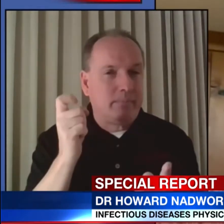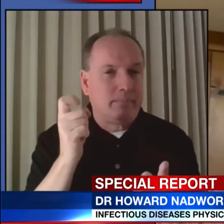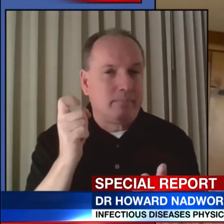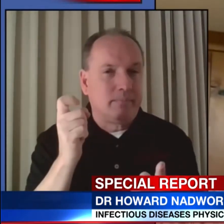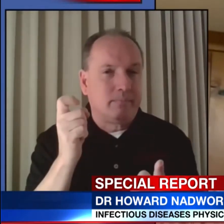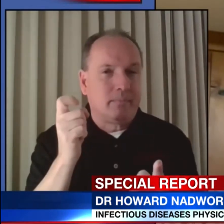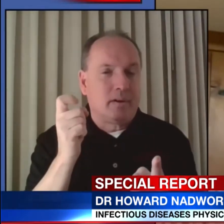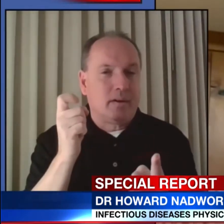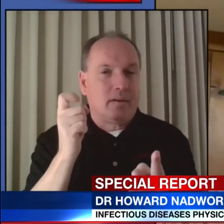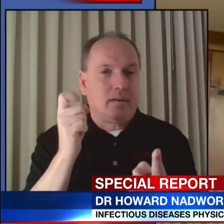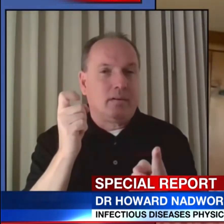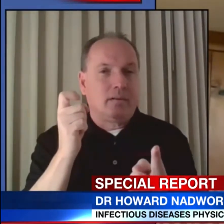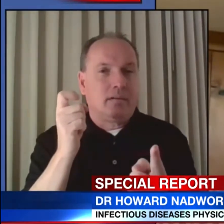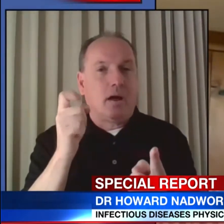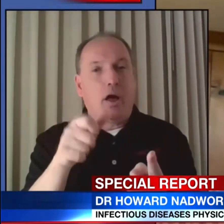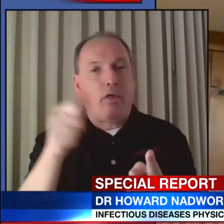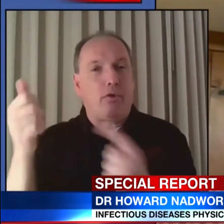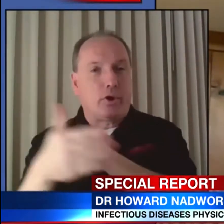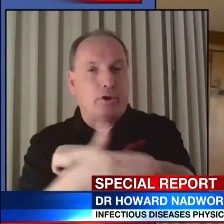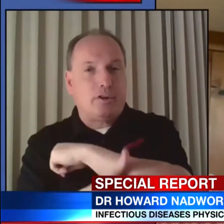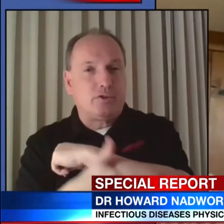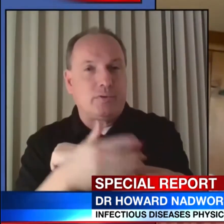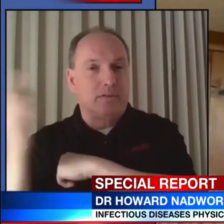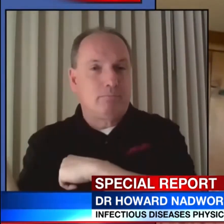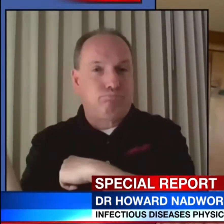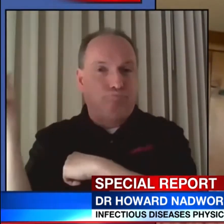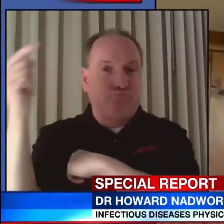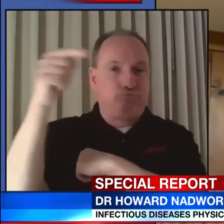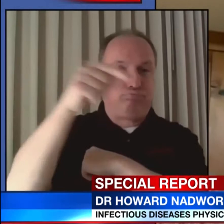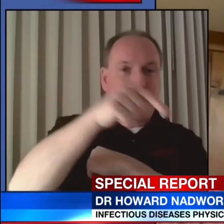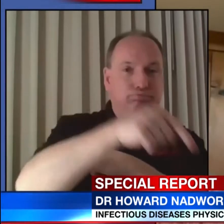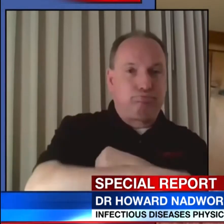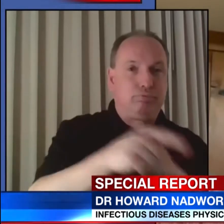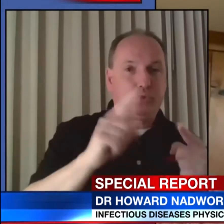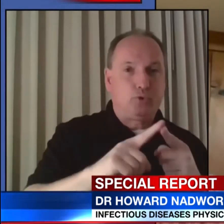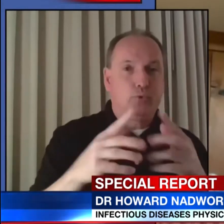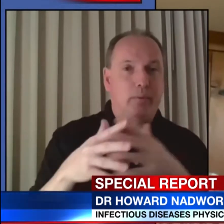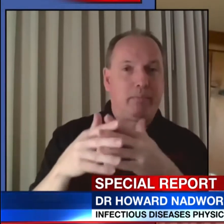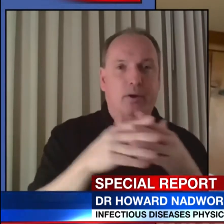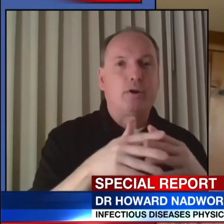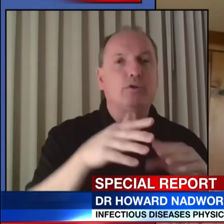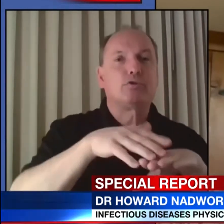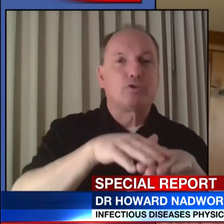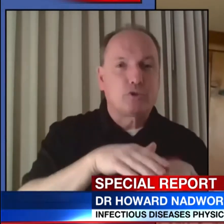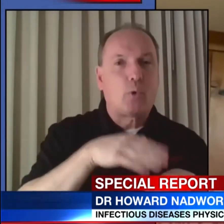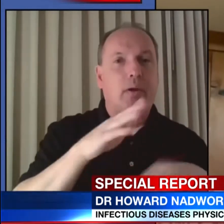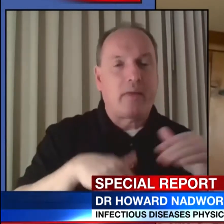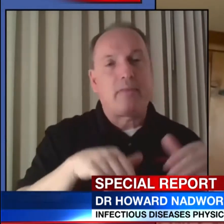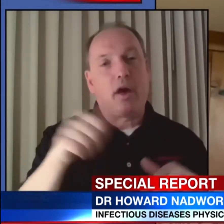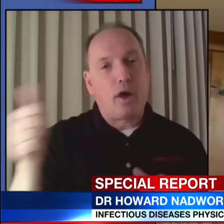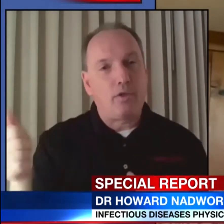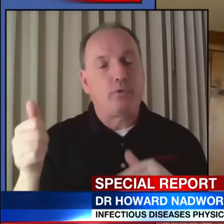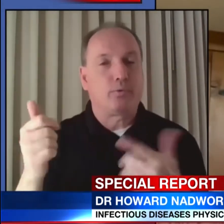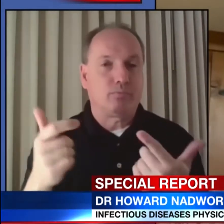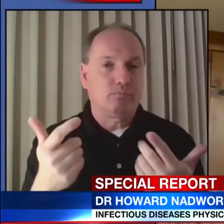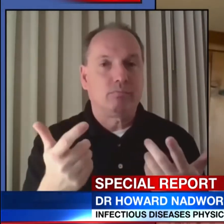TESTING ARE FOR THOSE VARIANCES AND I EXPECT THAT THAT STRAIN IS COMING TO THE U.S. SLOWER AND LATER THAN